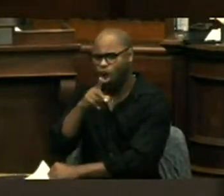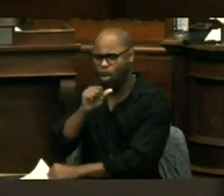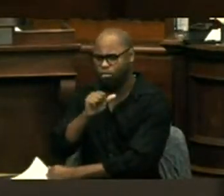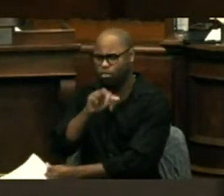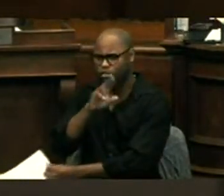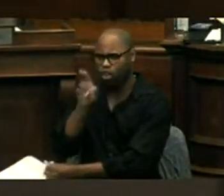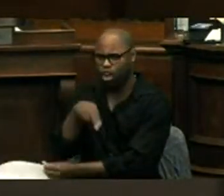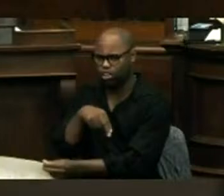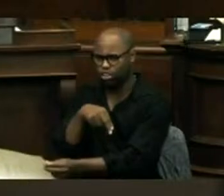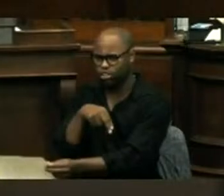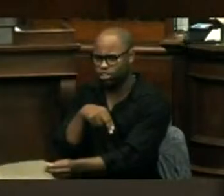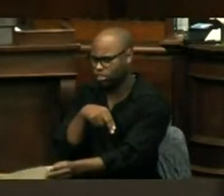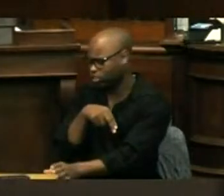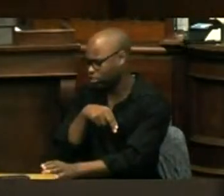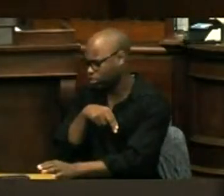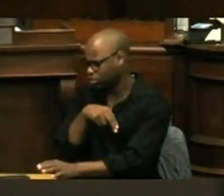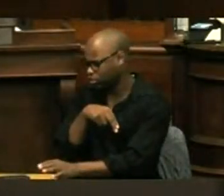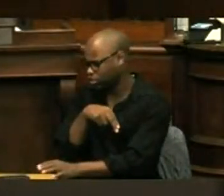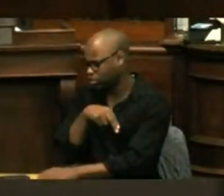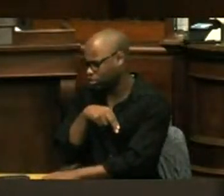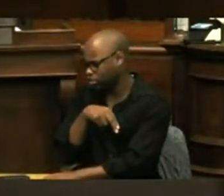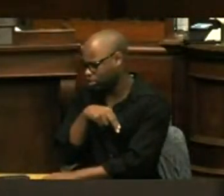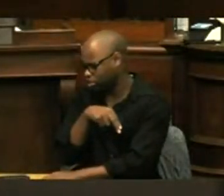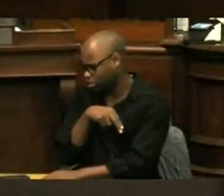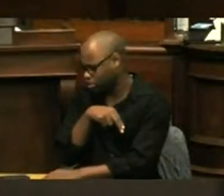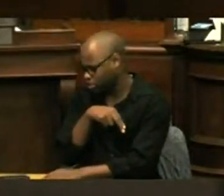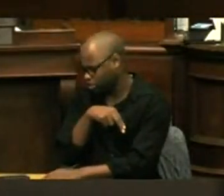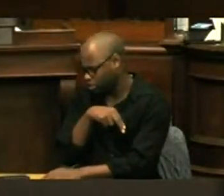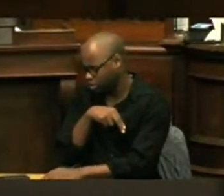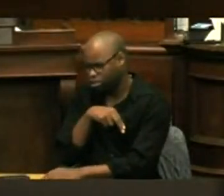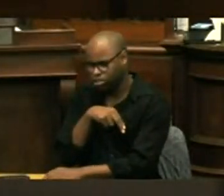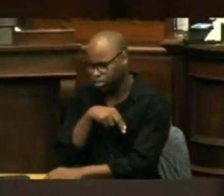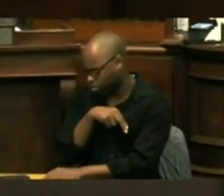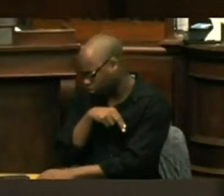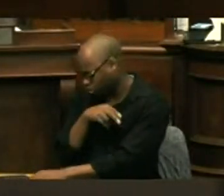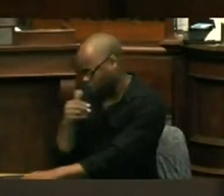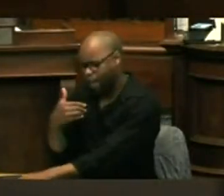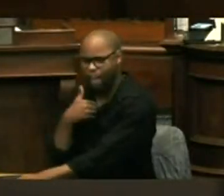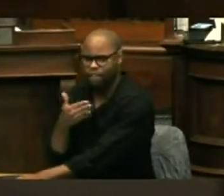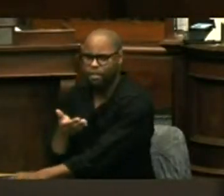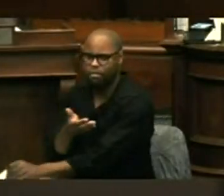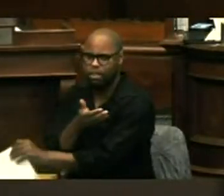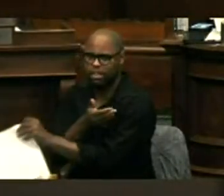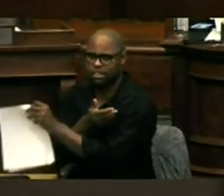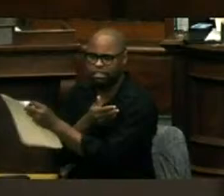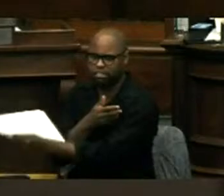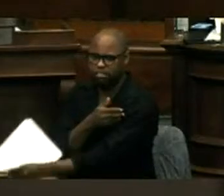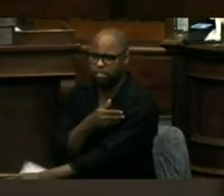number 404 Arpa. Rochester